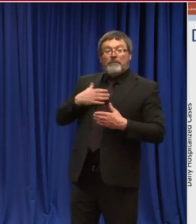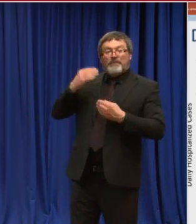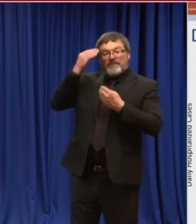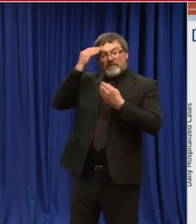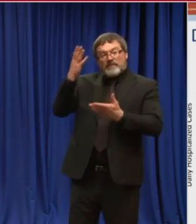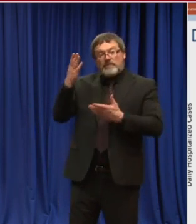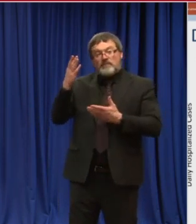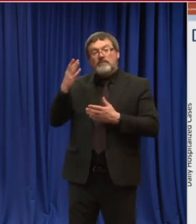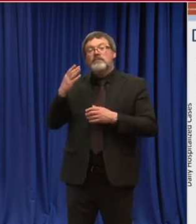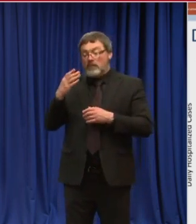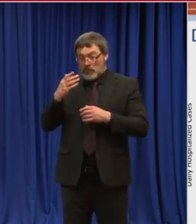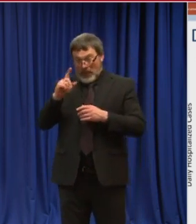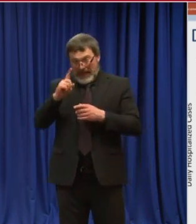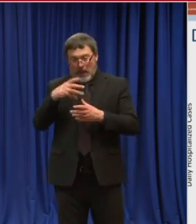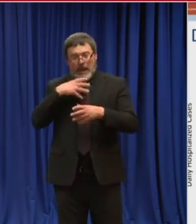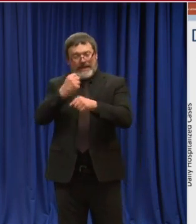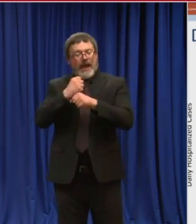DATA IS PROVIDED BY THE NEW HAMPSHIRE HOSPITAL ASSOCIATION.